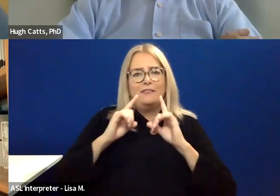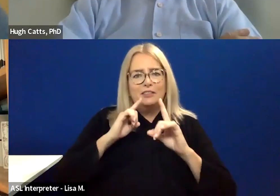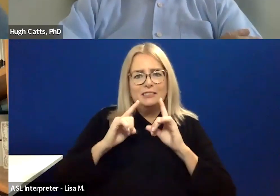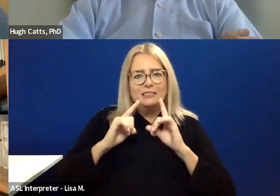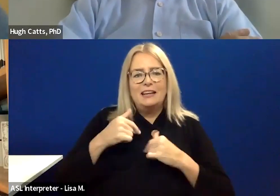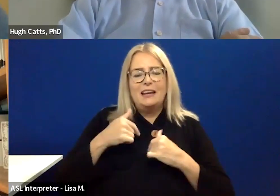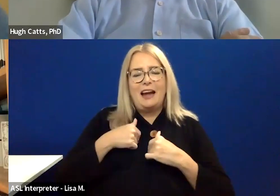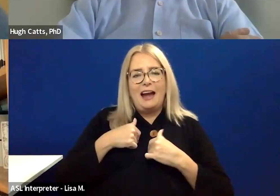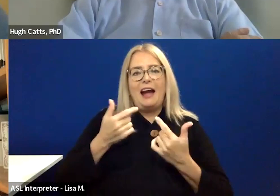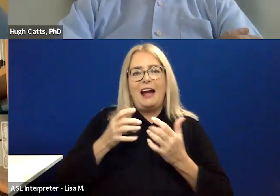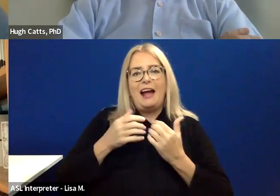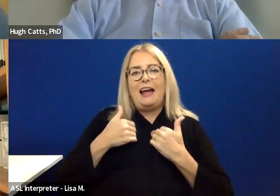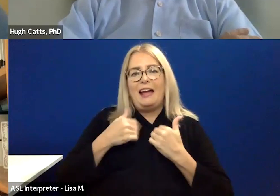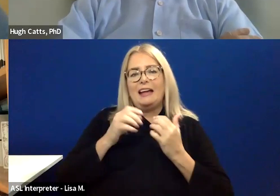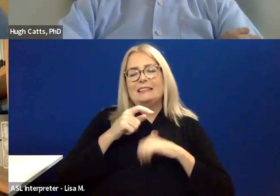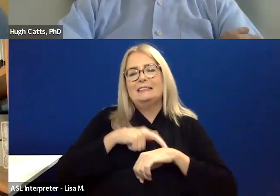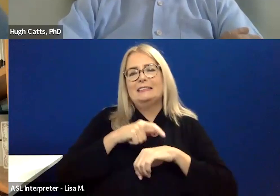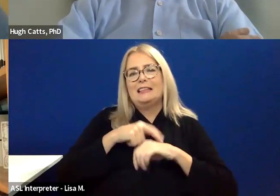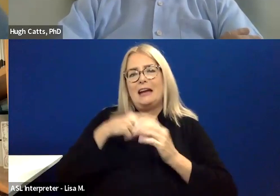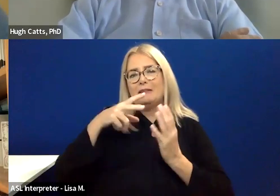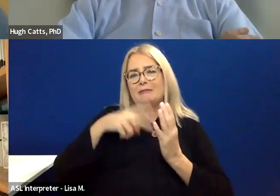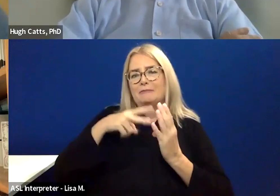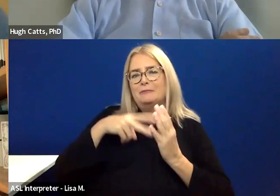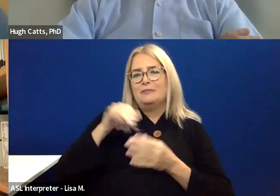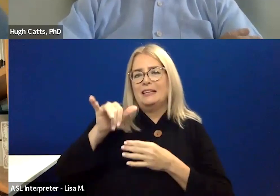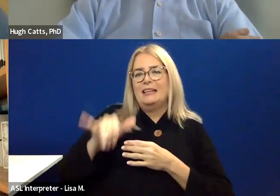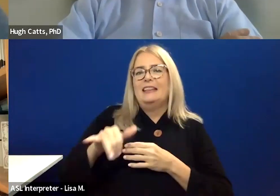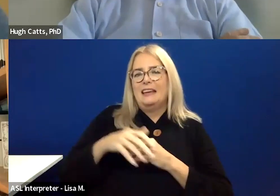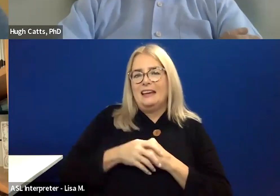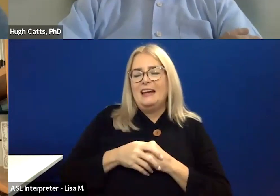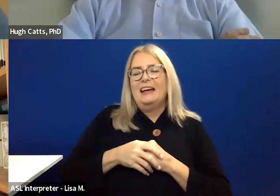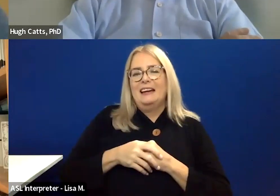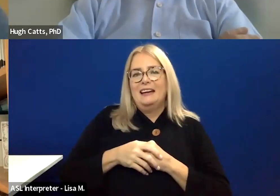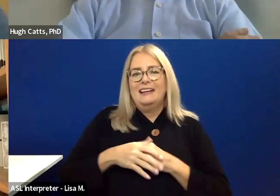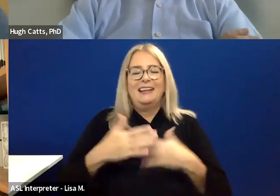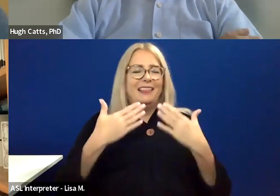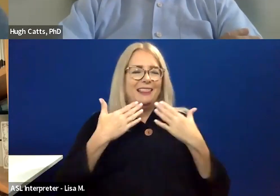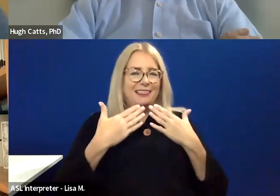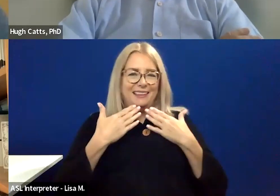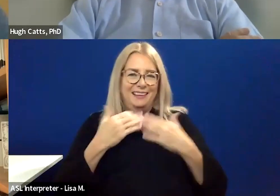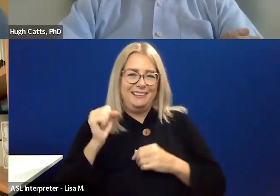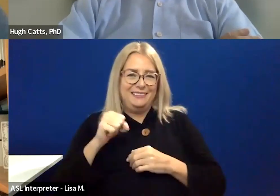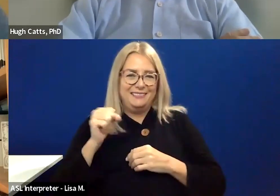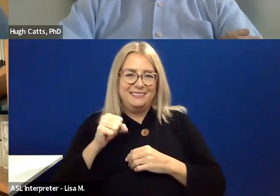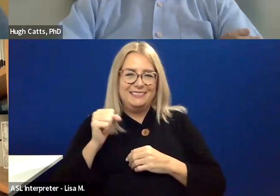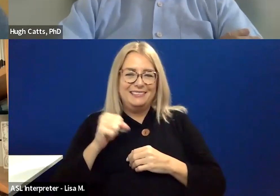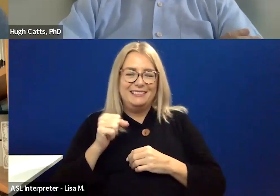look at the at the pre-print view of that thank you yes um strive for five conversations that'll